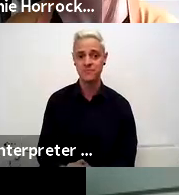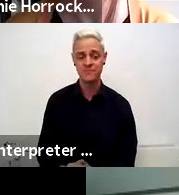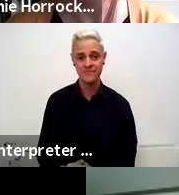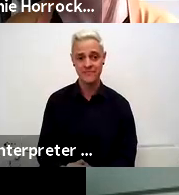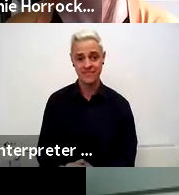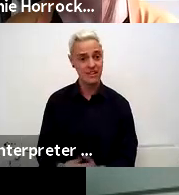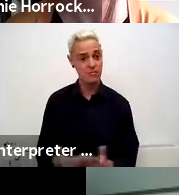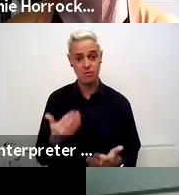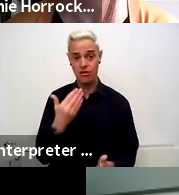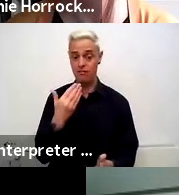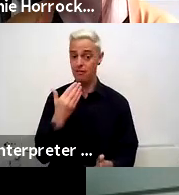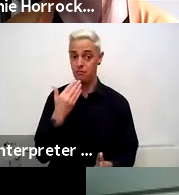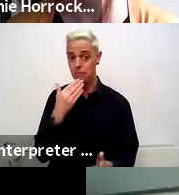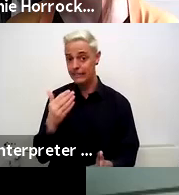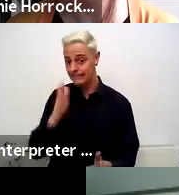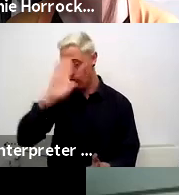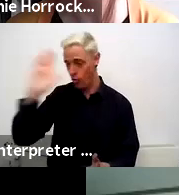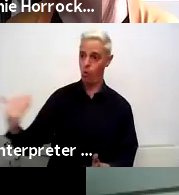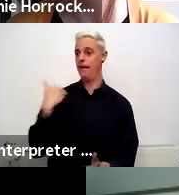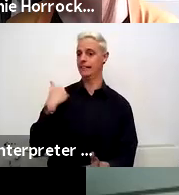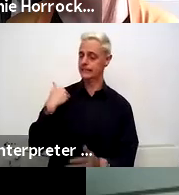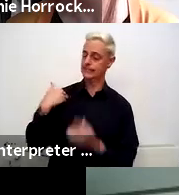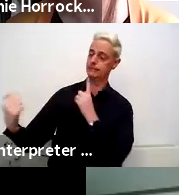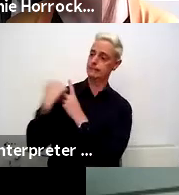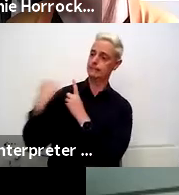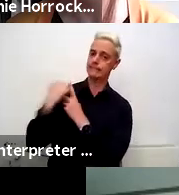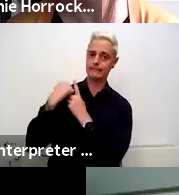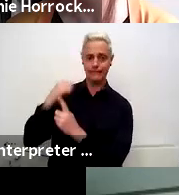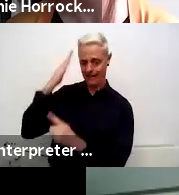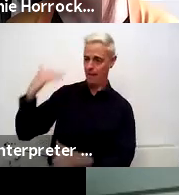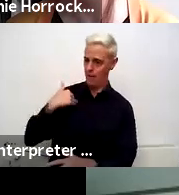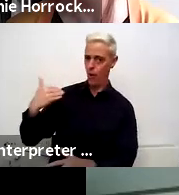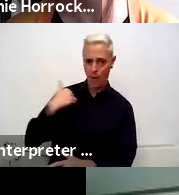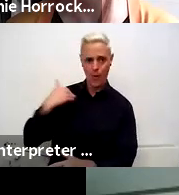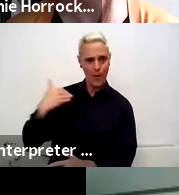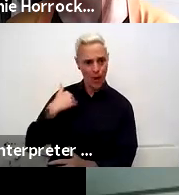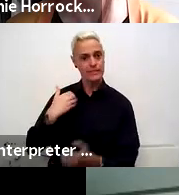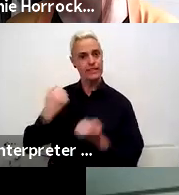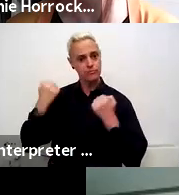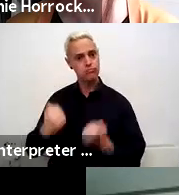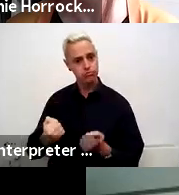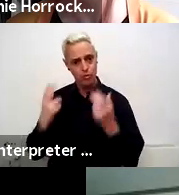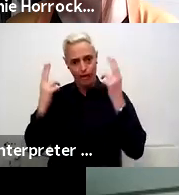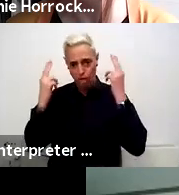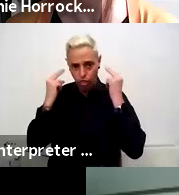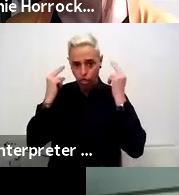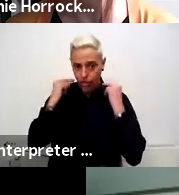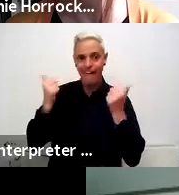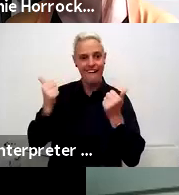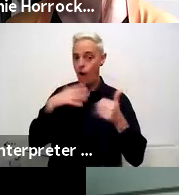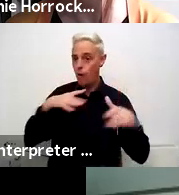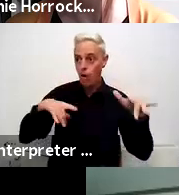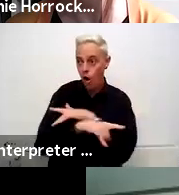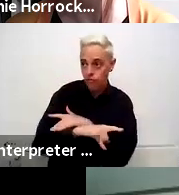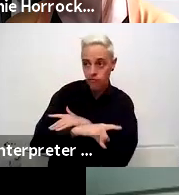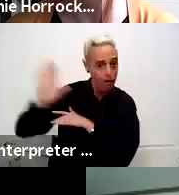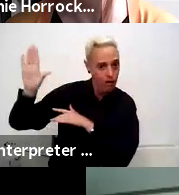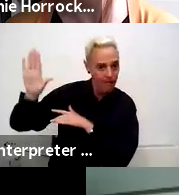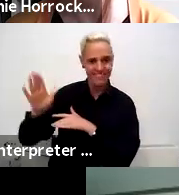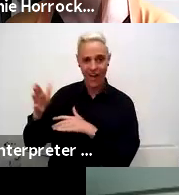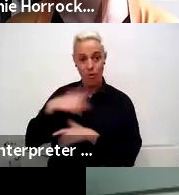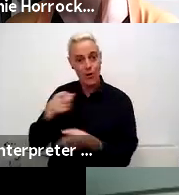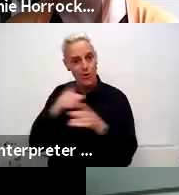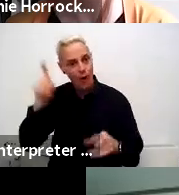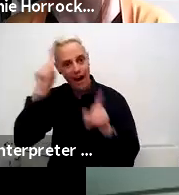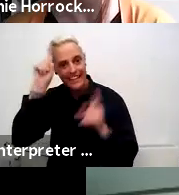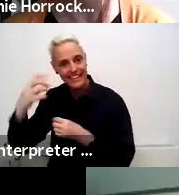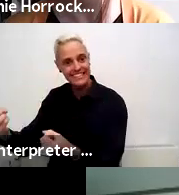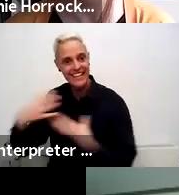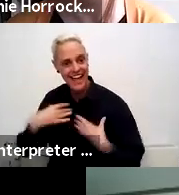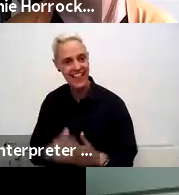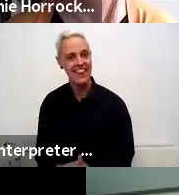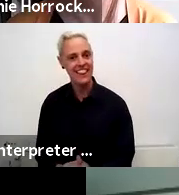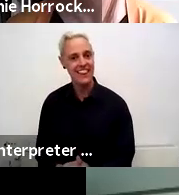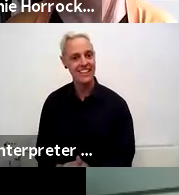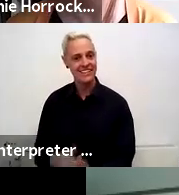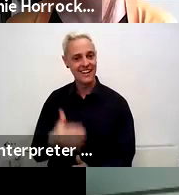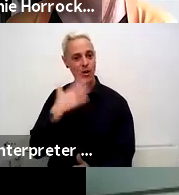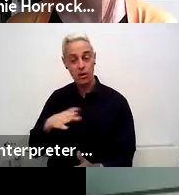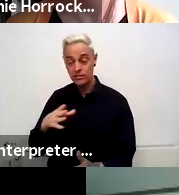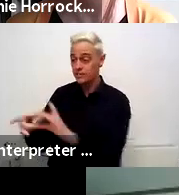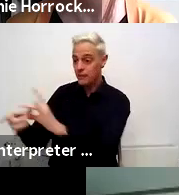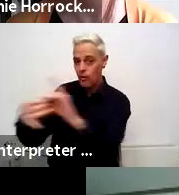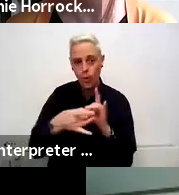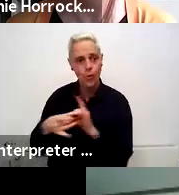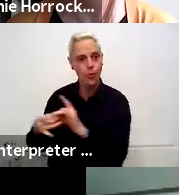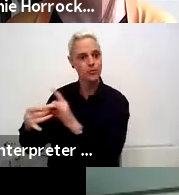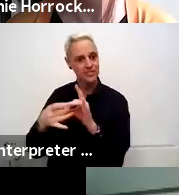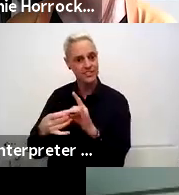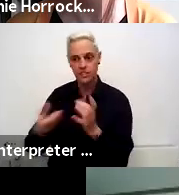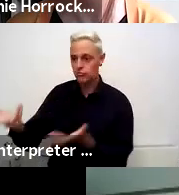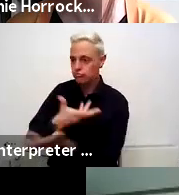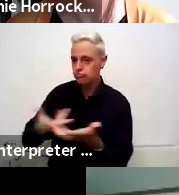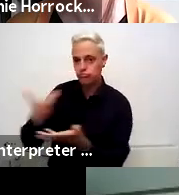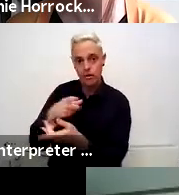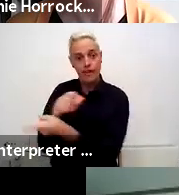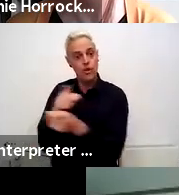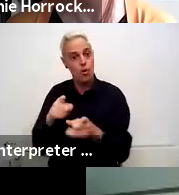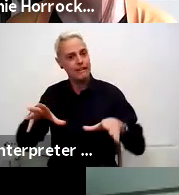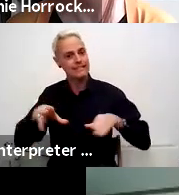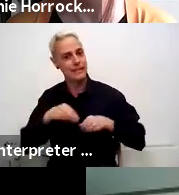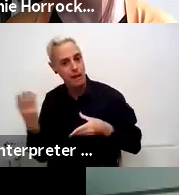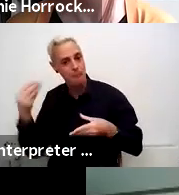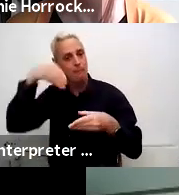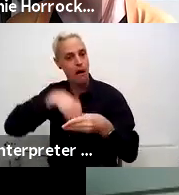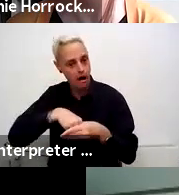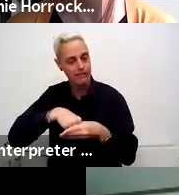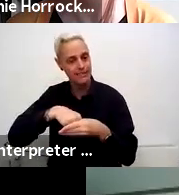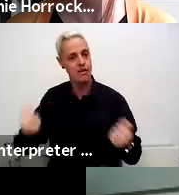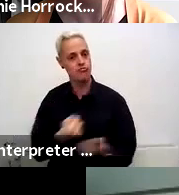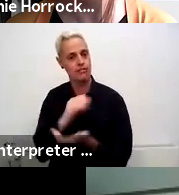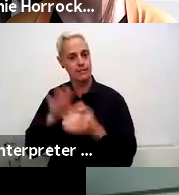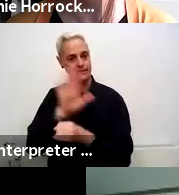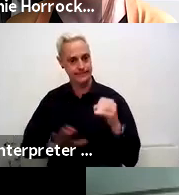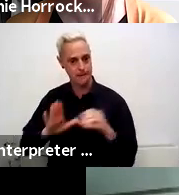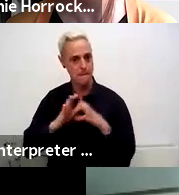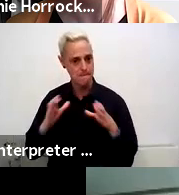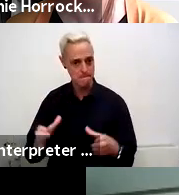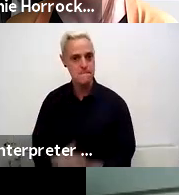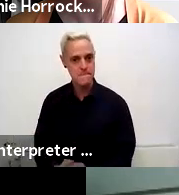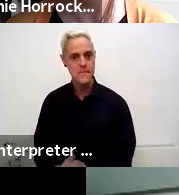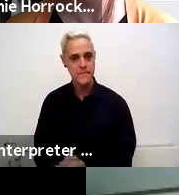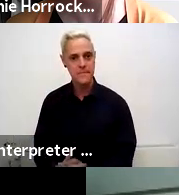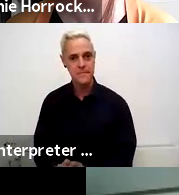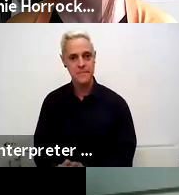I'm going on my door and kicking my door in until I listened to you. I'm not, I'm not going to run away from you. I, I want to hear your ideas I want to include you I want you to feel accepted and part of Greater Manchester.